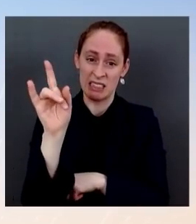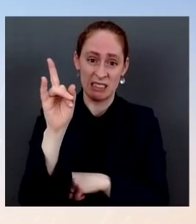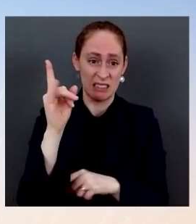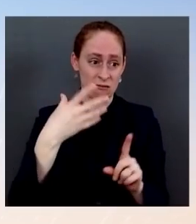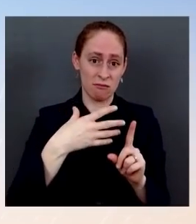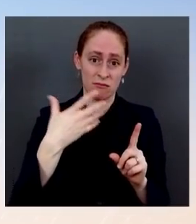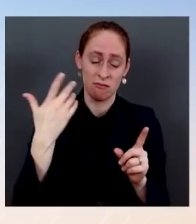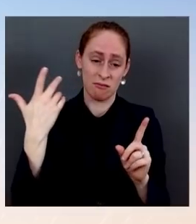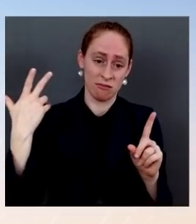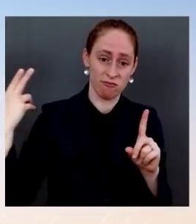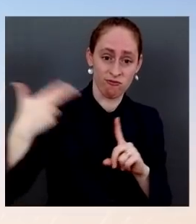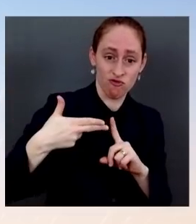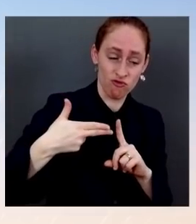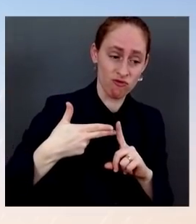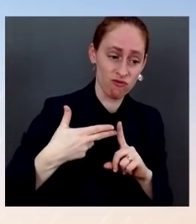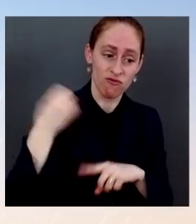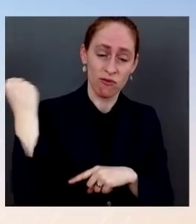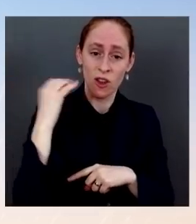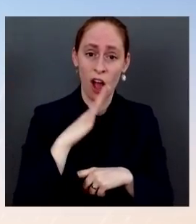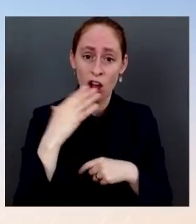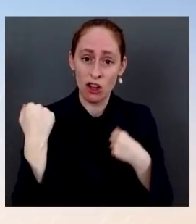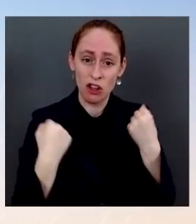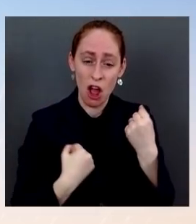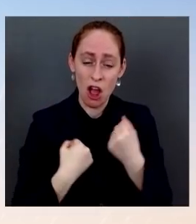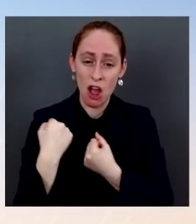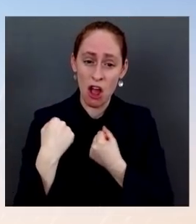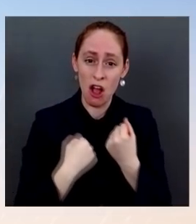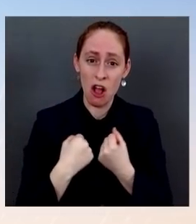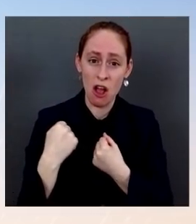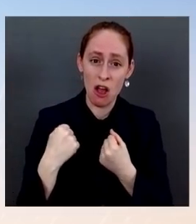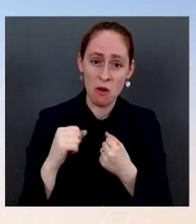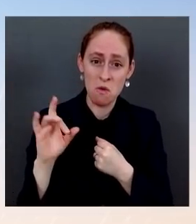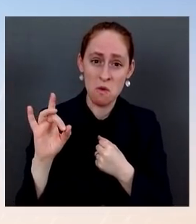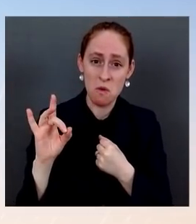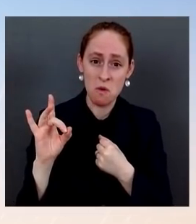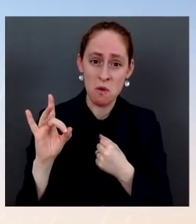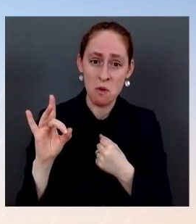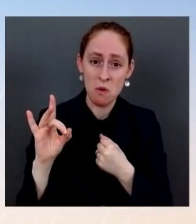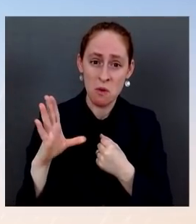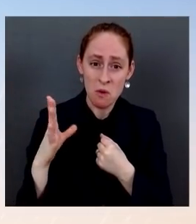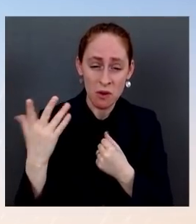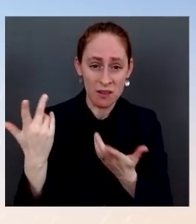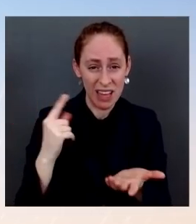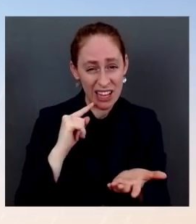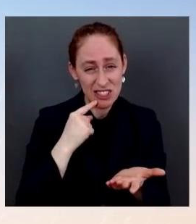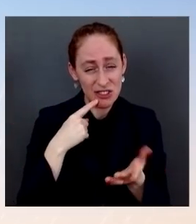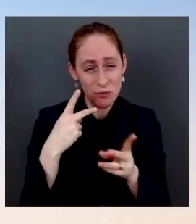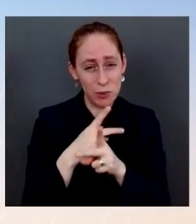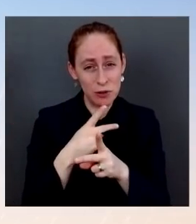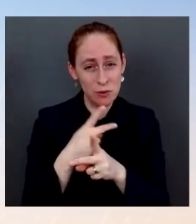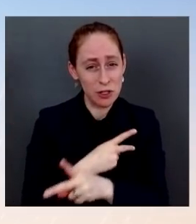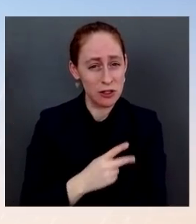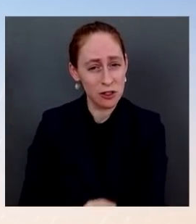to be victimized by crime like that. We have been stepping up federal law enforcement efforts for some time now,